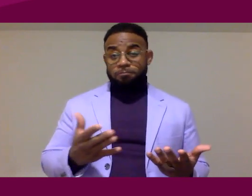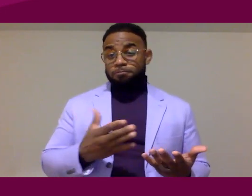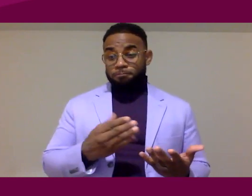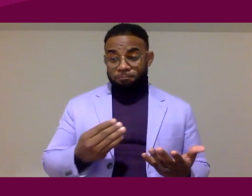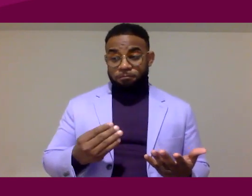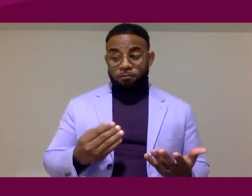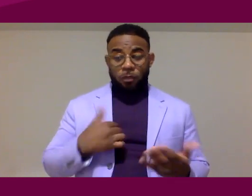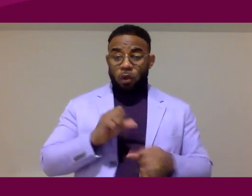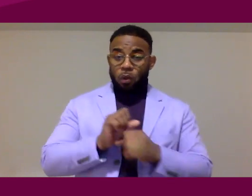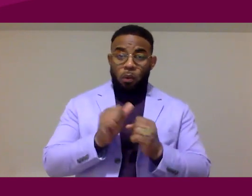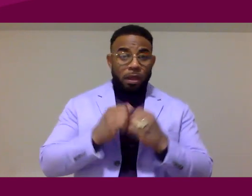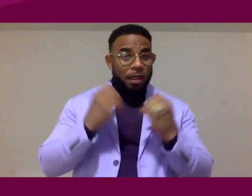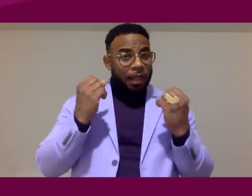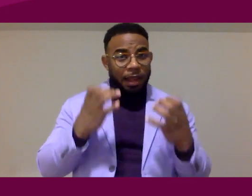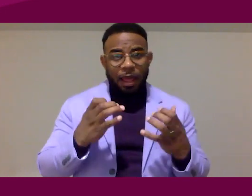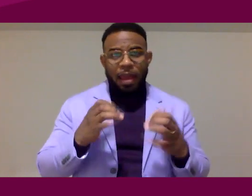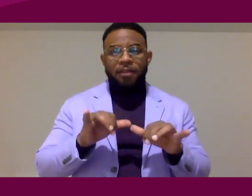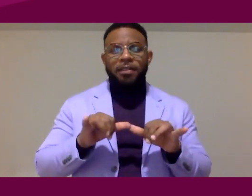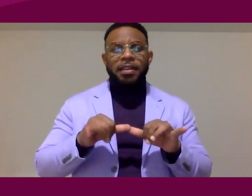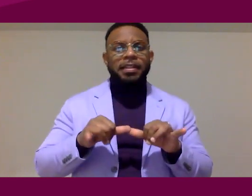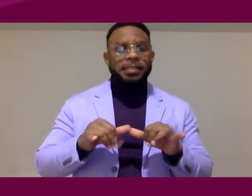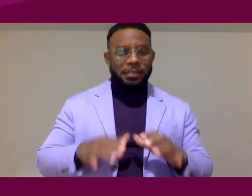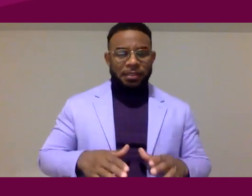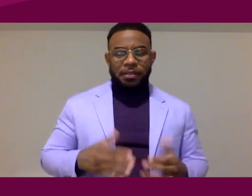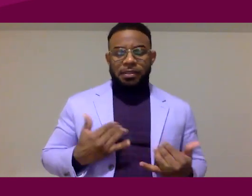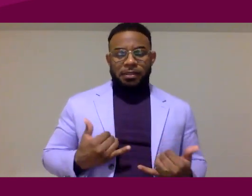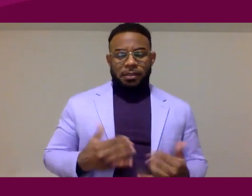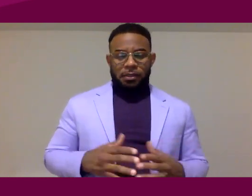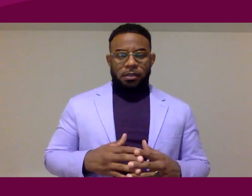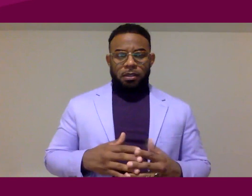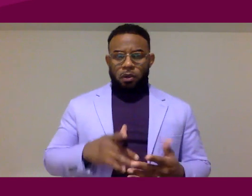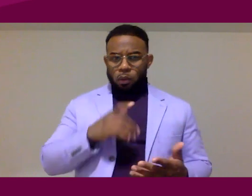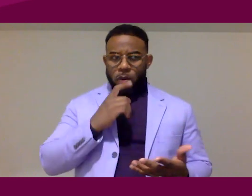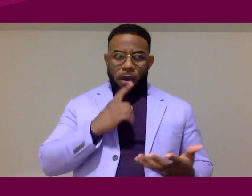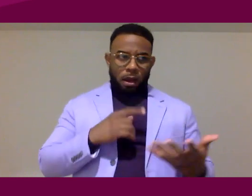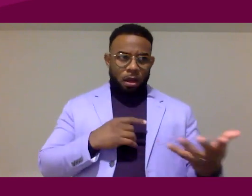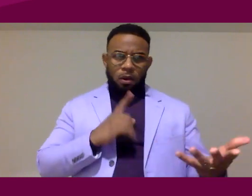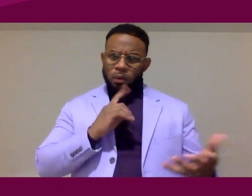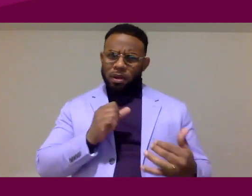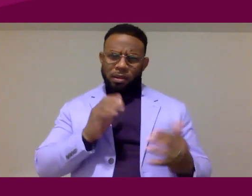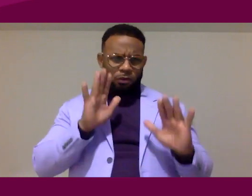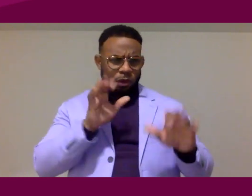And we work with a lot of engineers these days who are really great to work with because